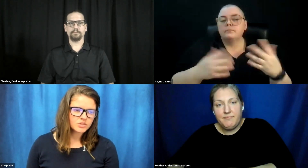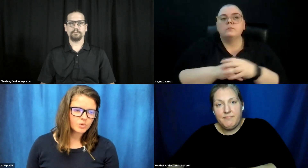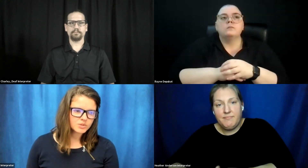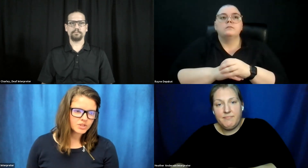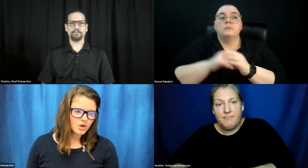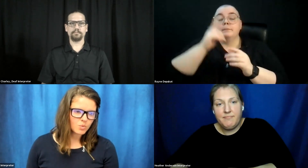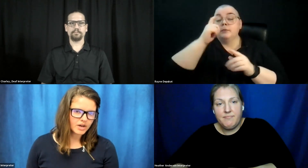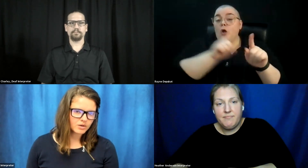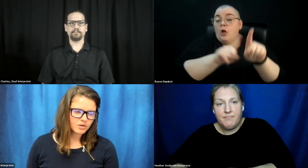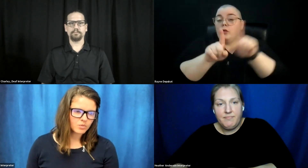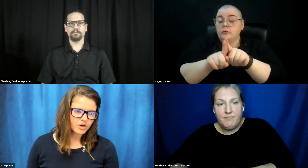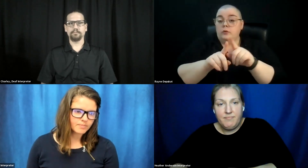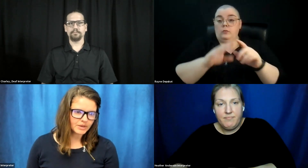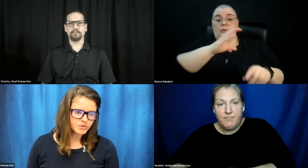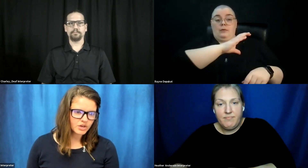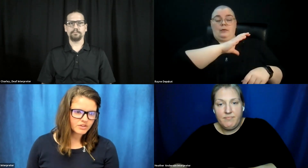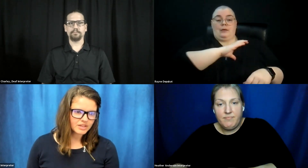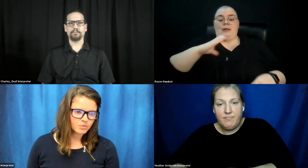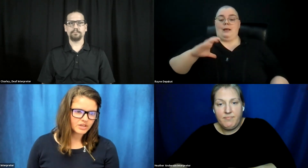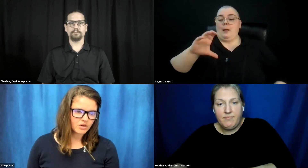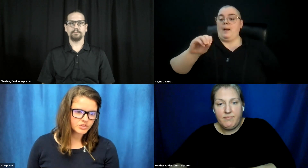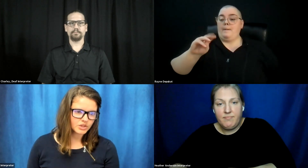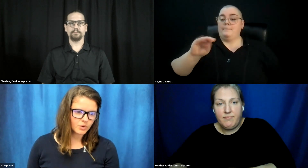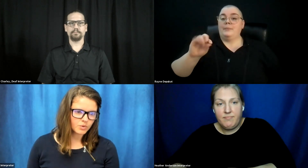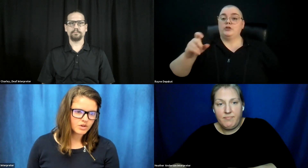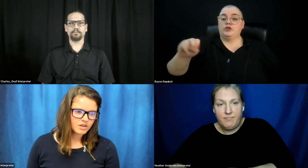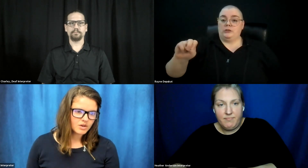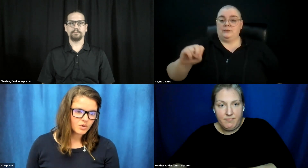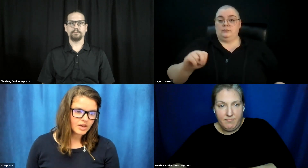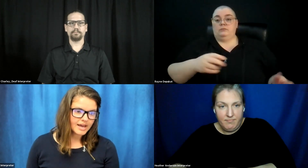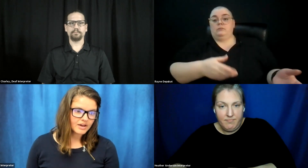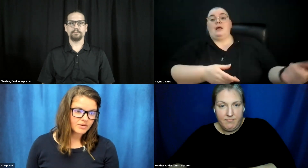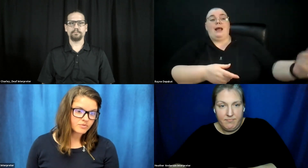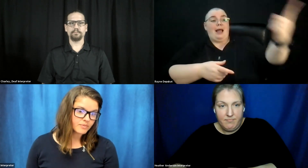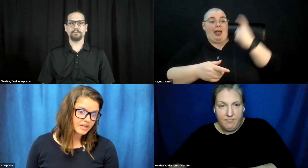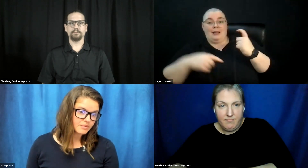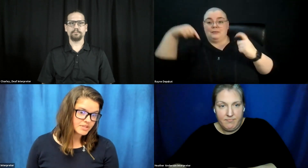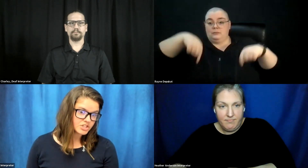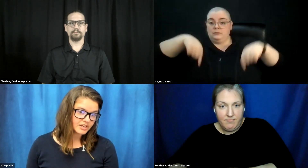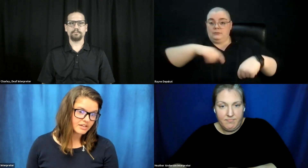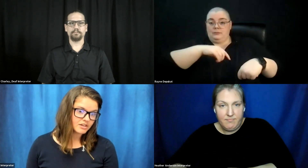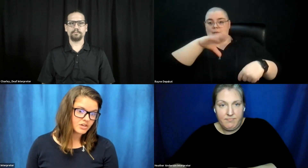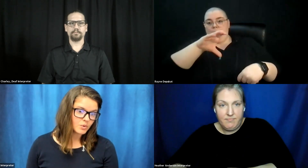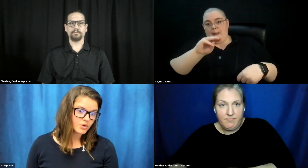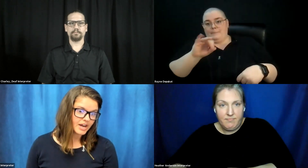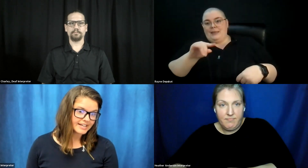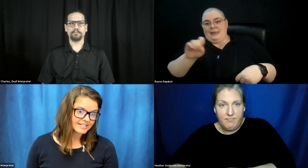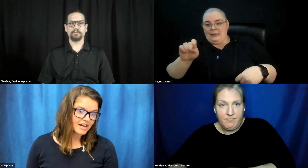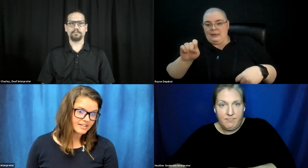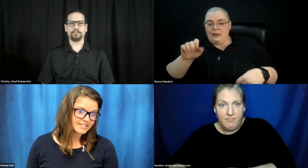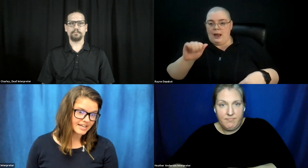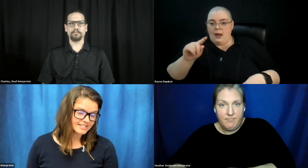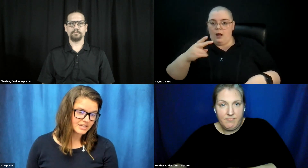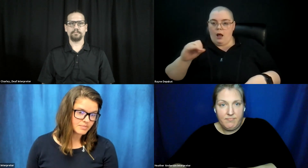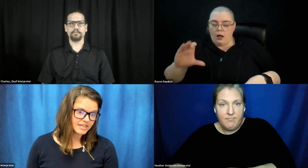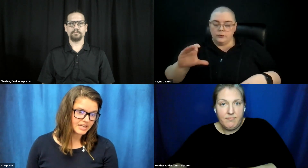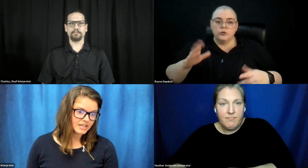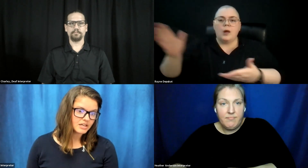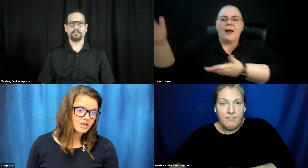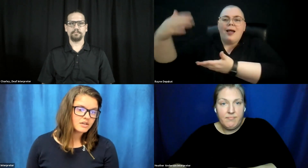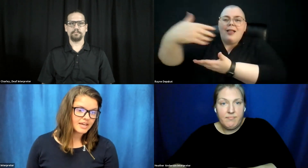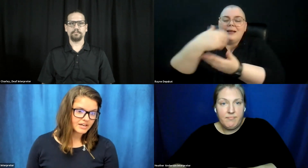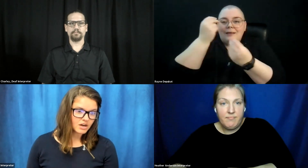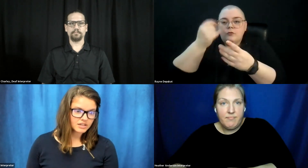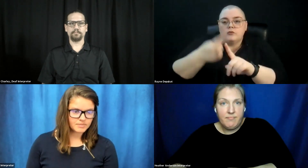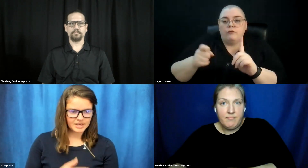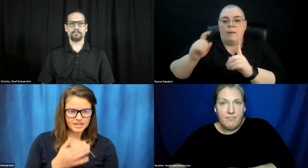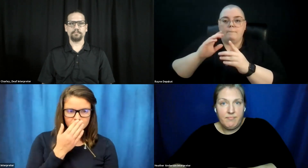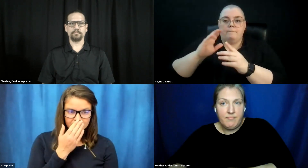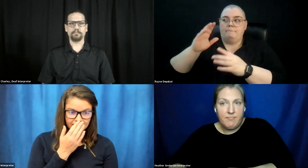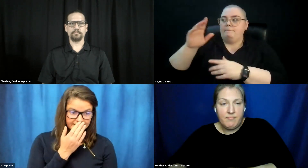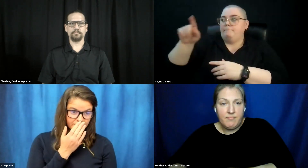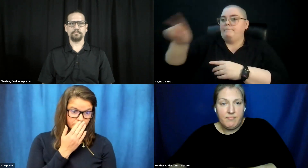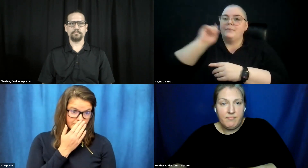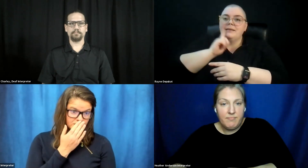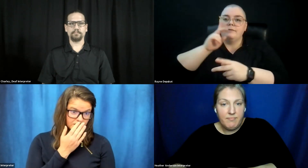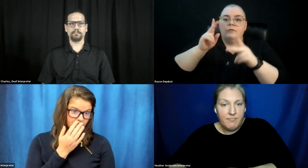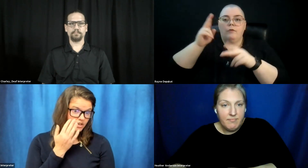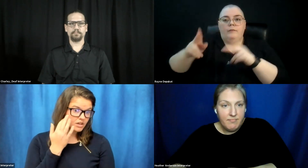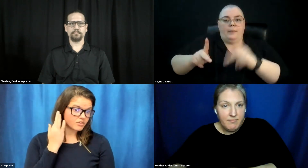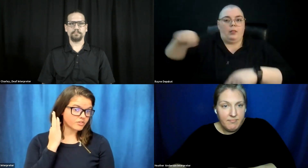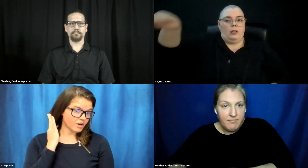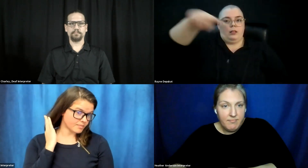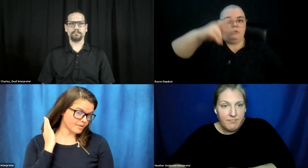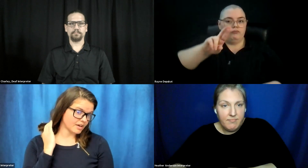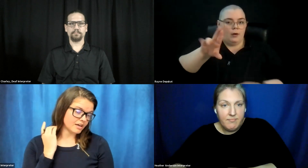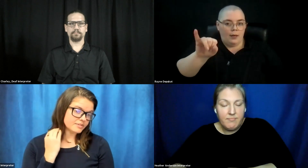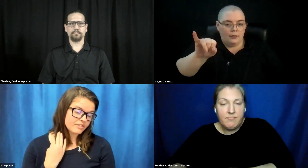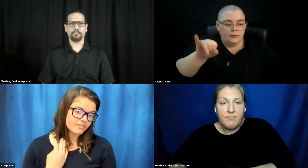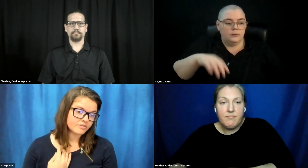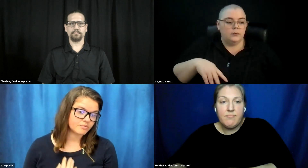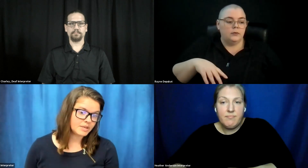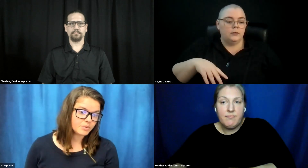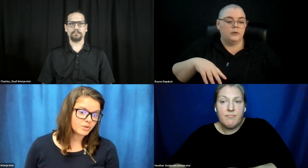So once we know what what our bounds are then we can also from the commission, you know put ask us as the committee, the ad hoc committee to collect information from depth.